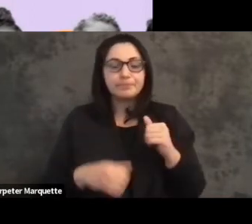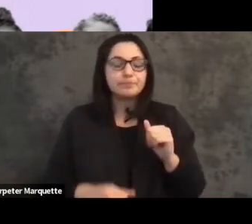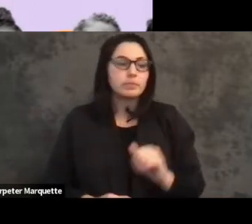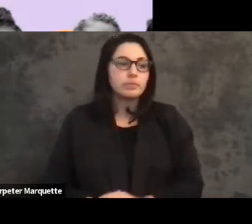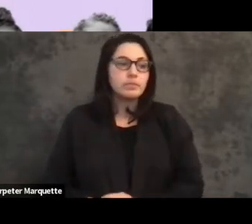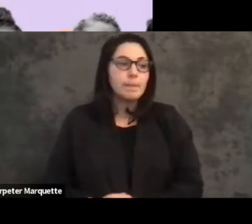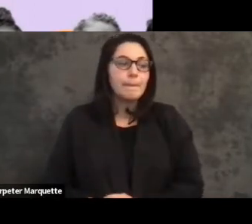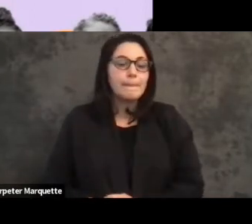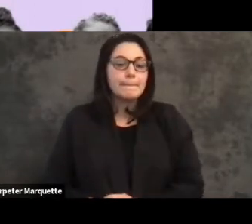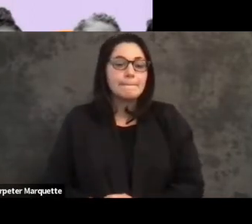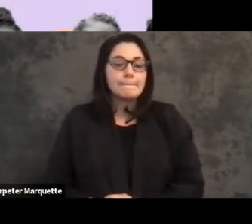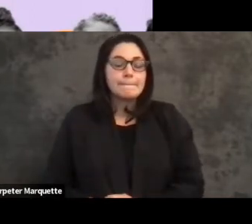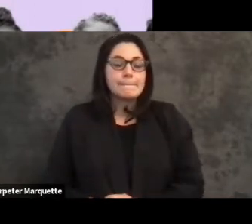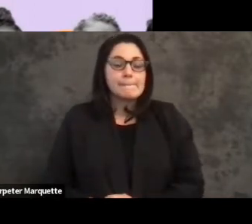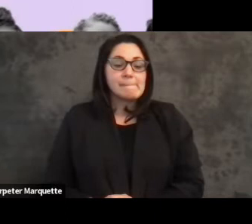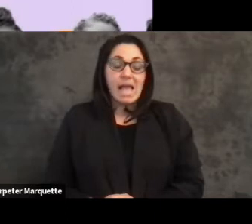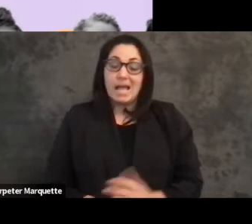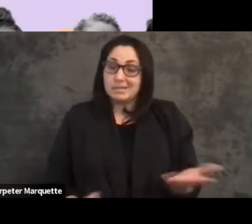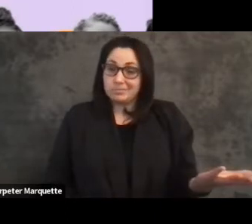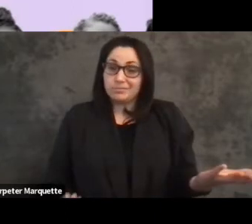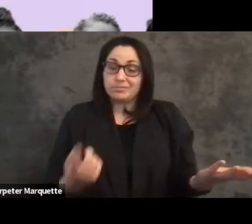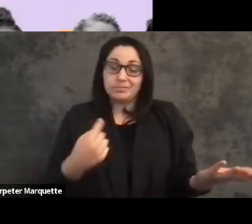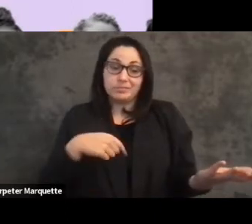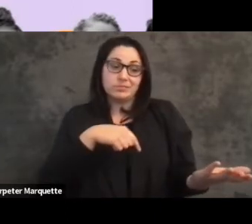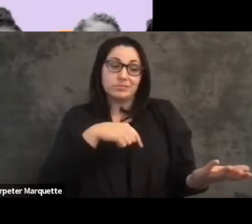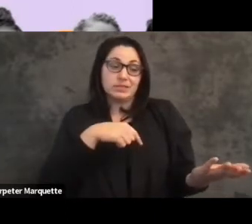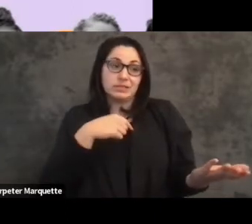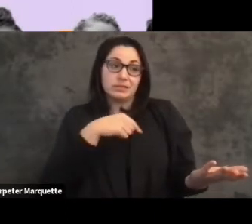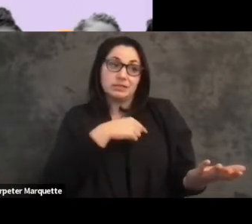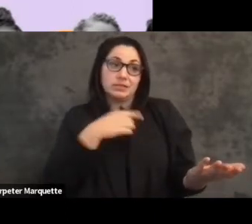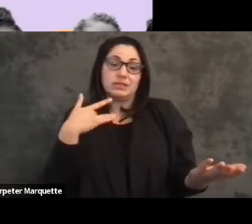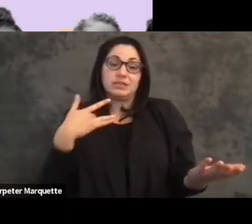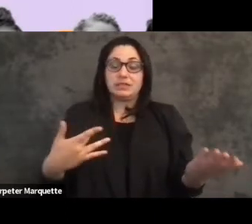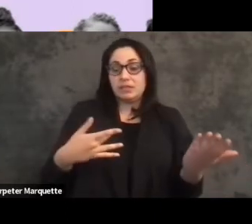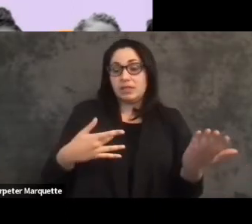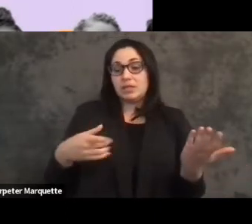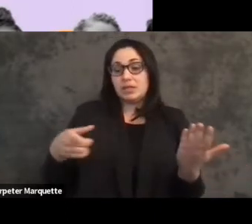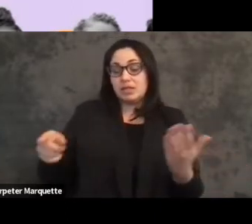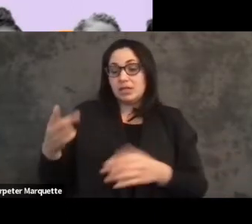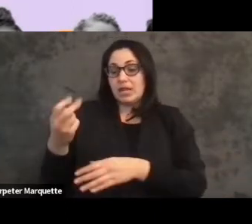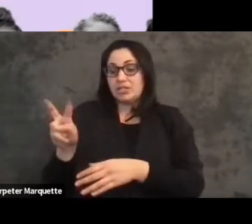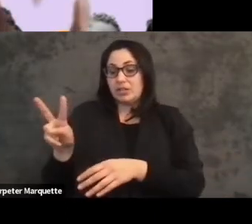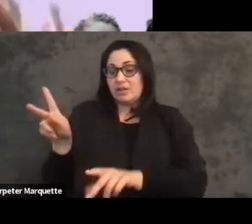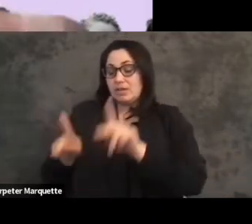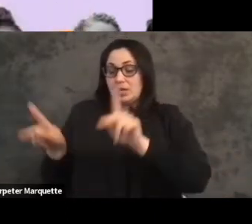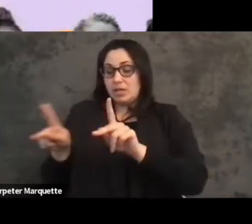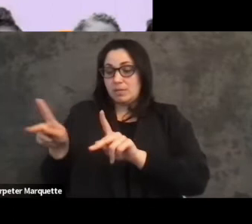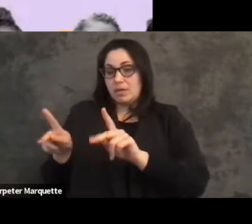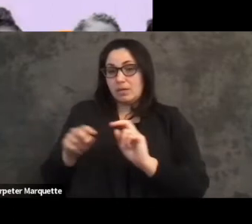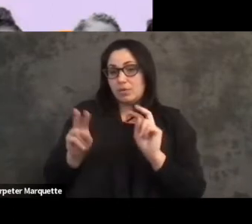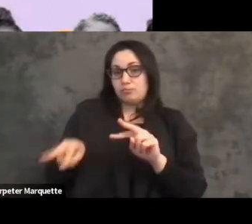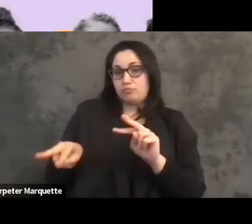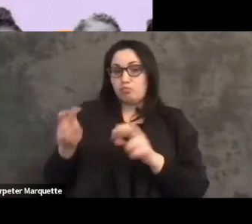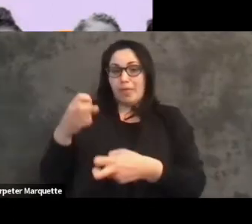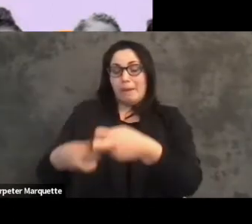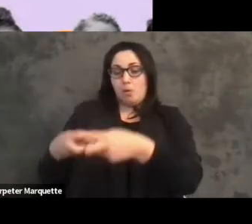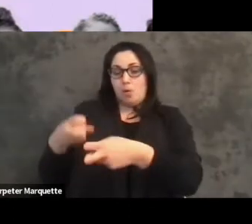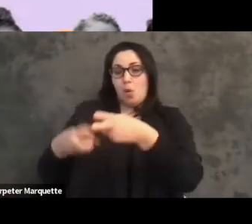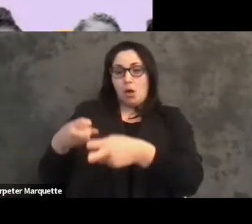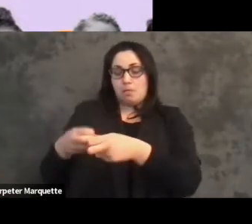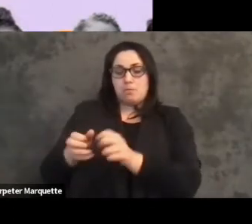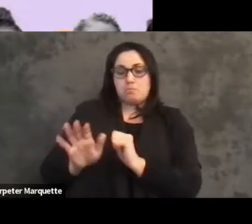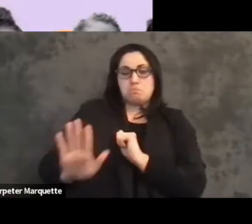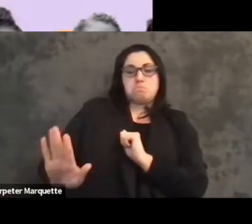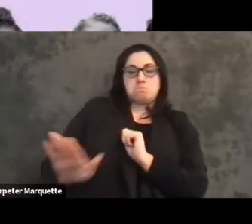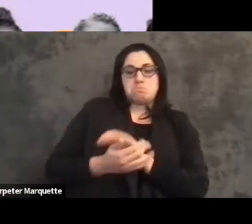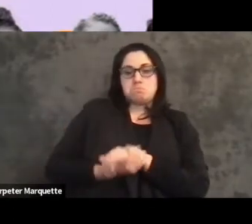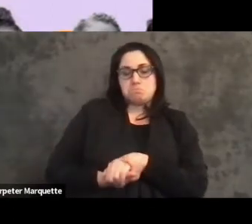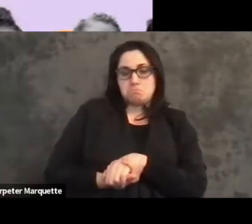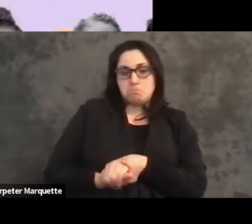there are 1.2 million people living with HIV. And we commonly face a perception that the